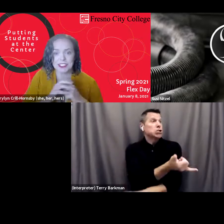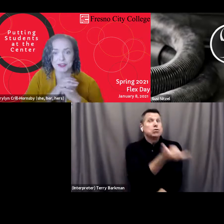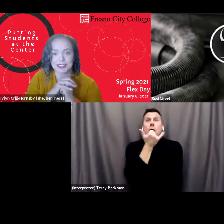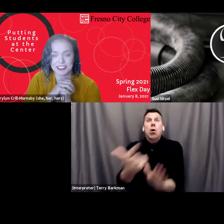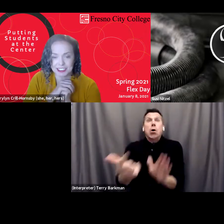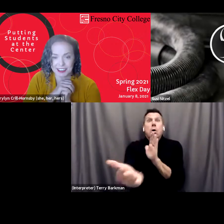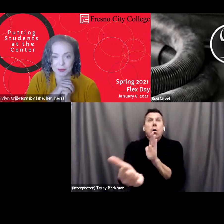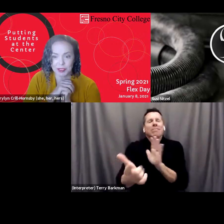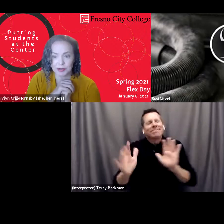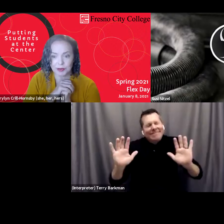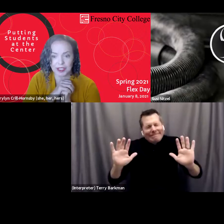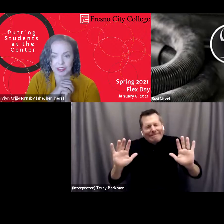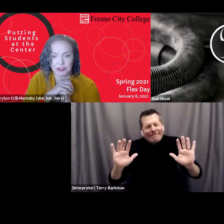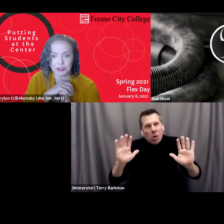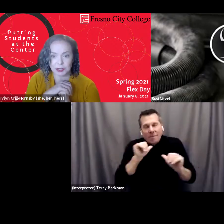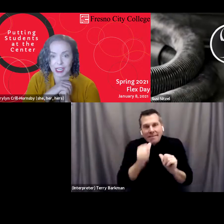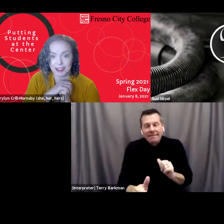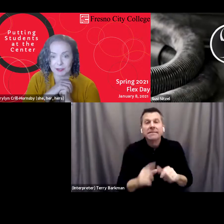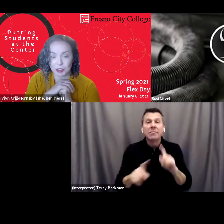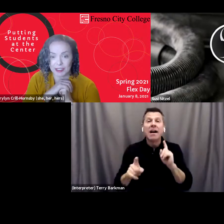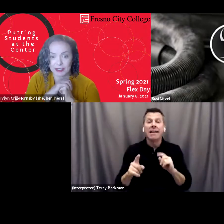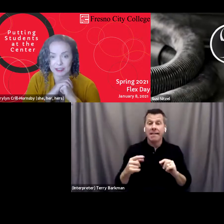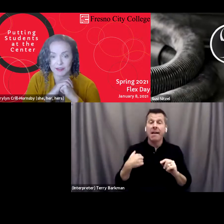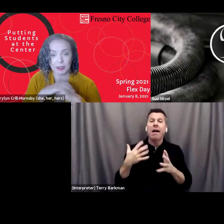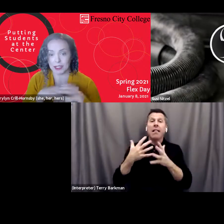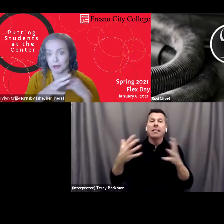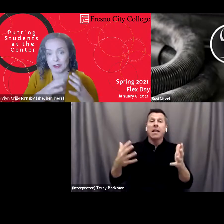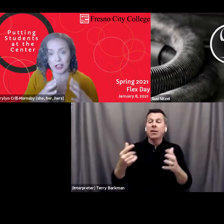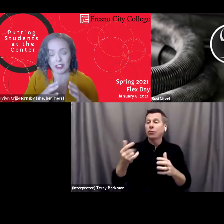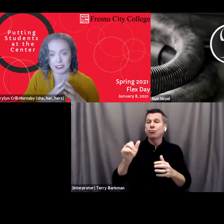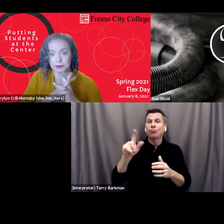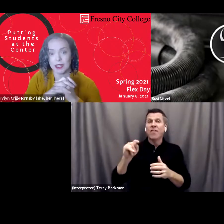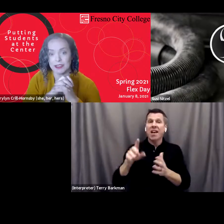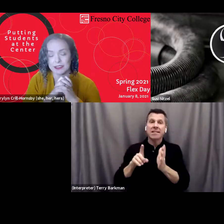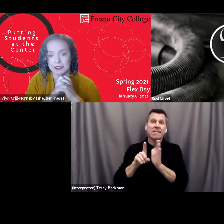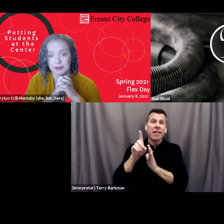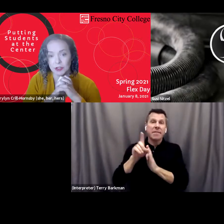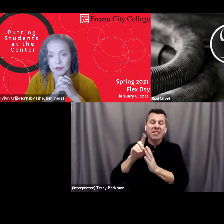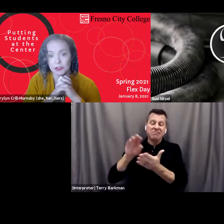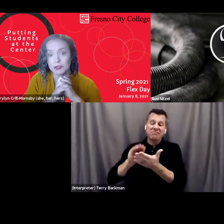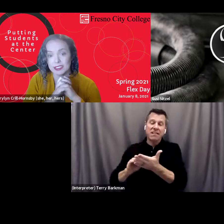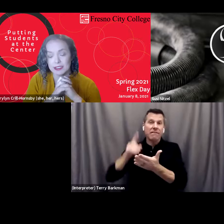just a quick suggestion as somebody who used to do a lot of grant development around concepts and pilots that involved using